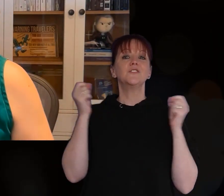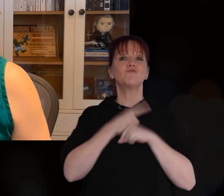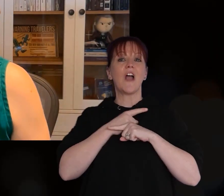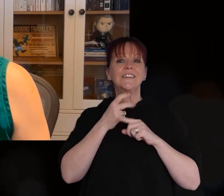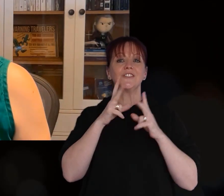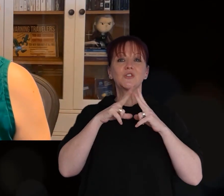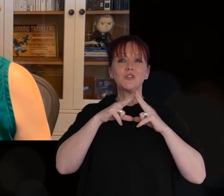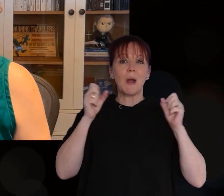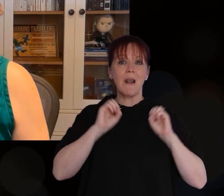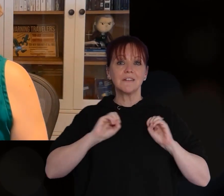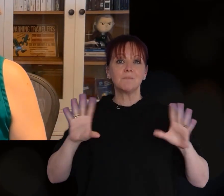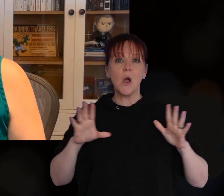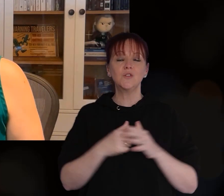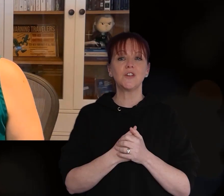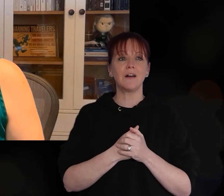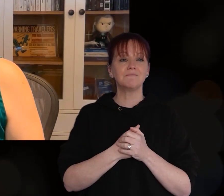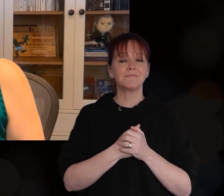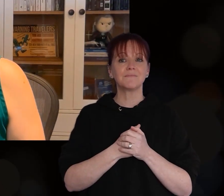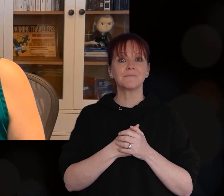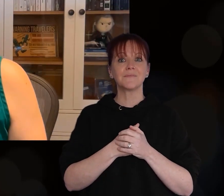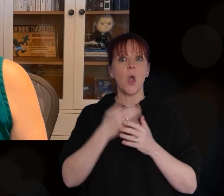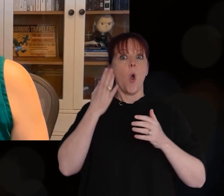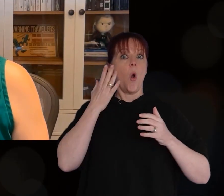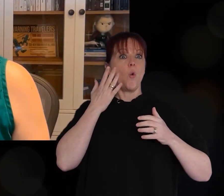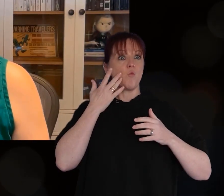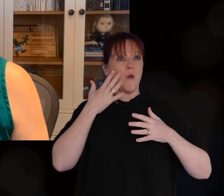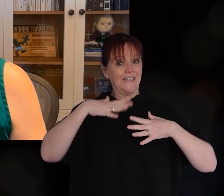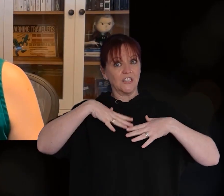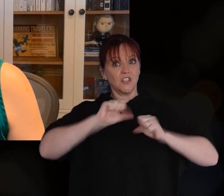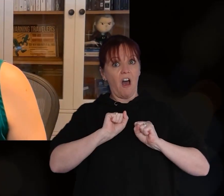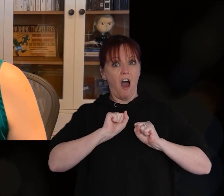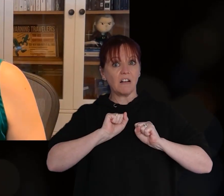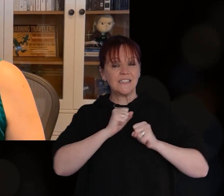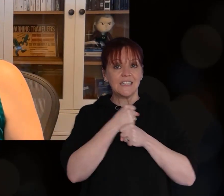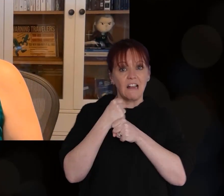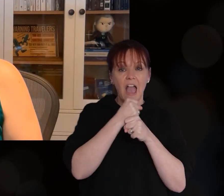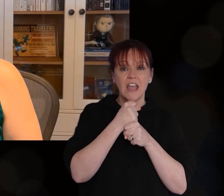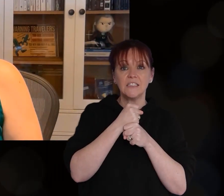When Double Exposure first launches, players are presented with toggles